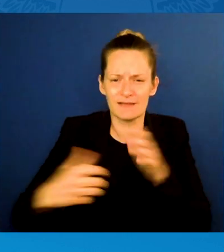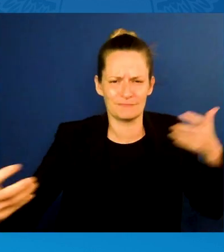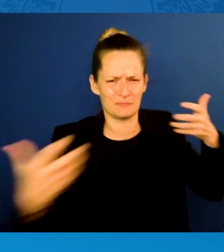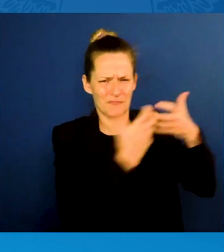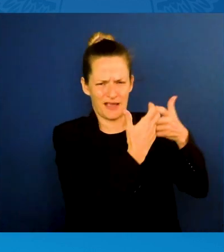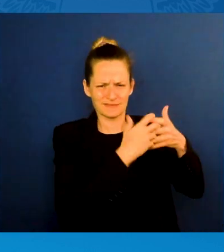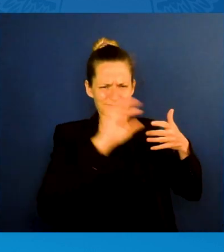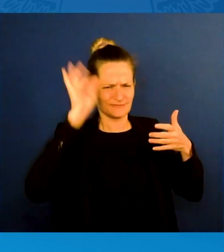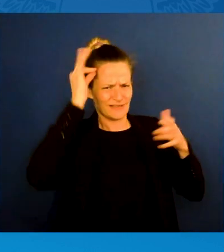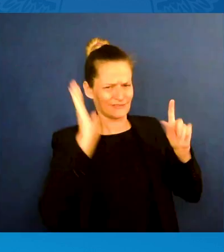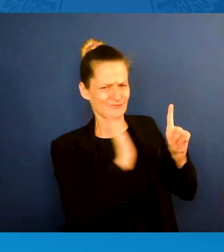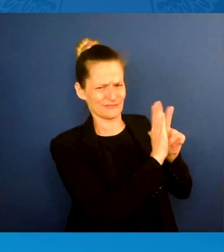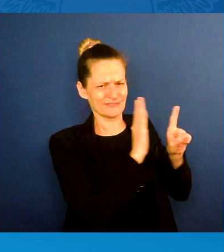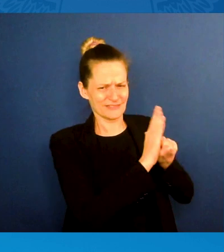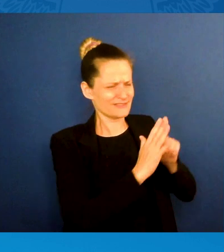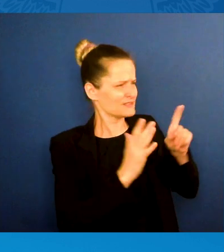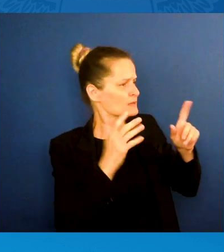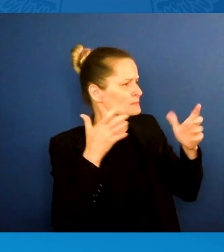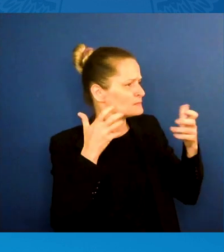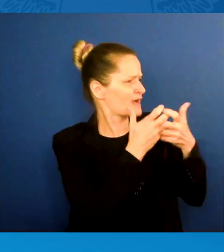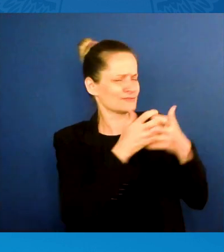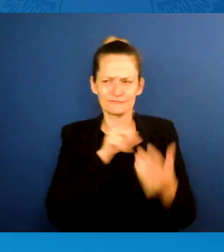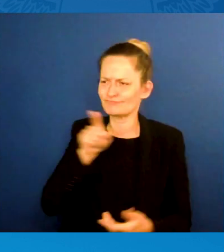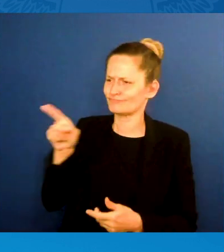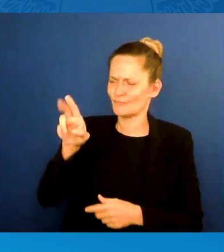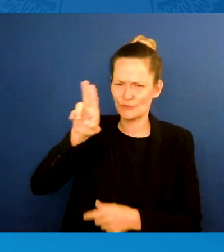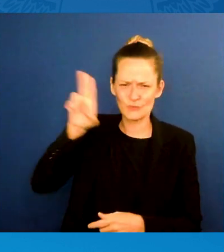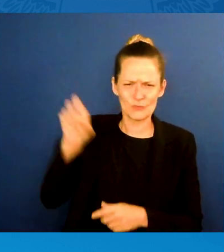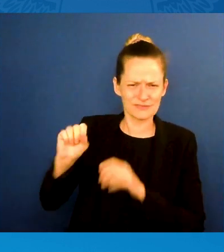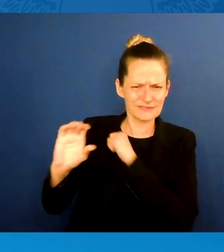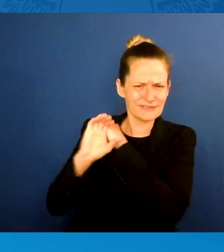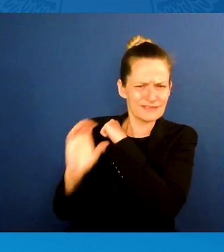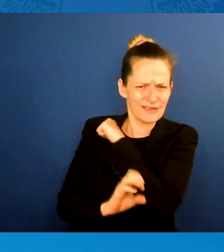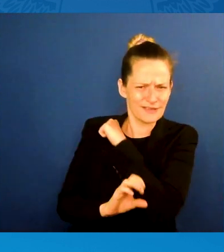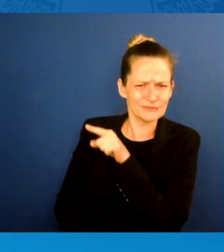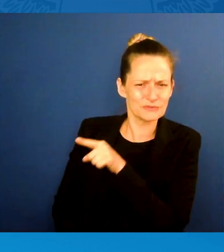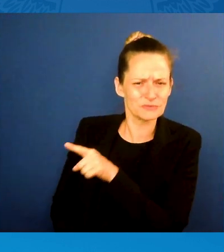and to ensure that enforcement is conducted in a way